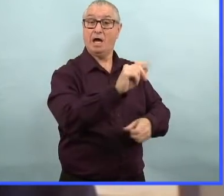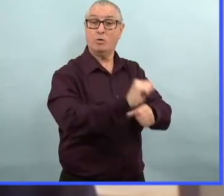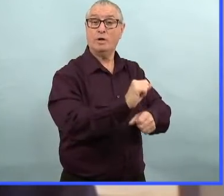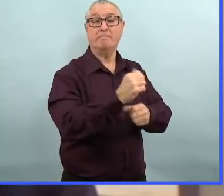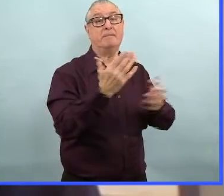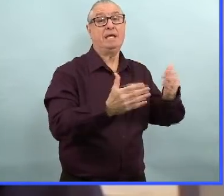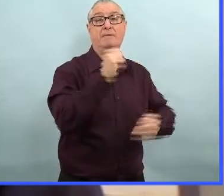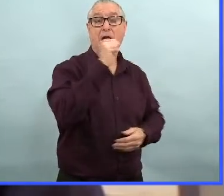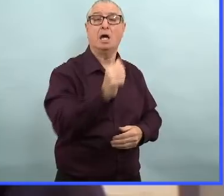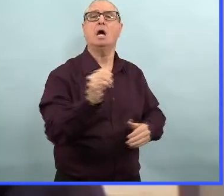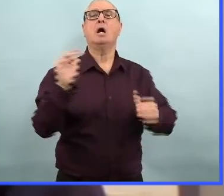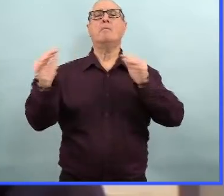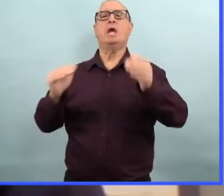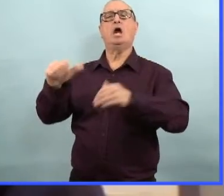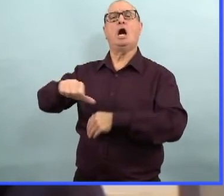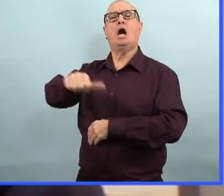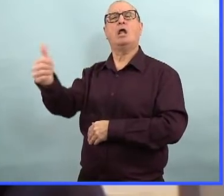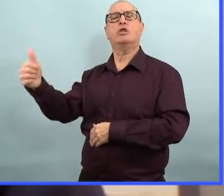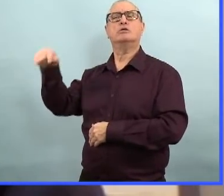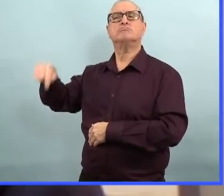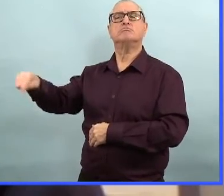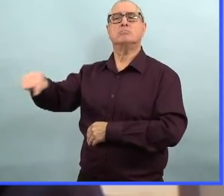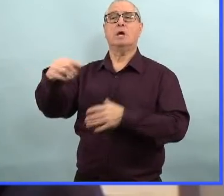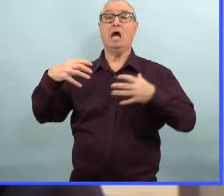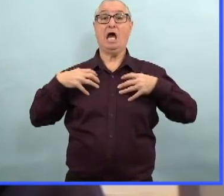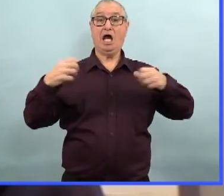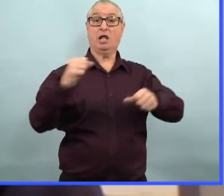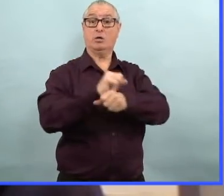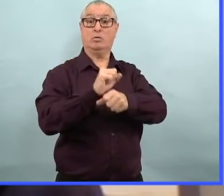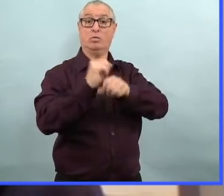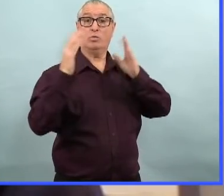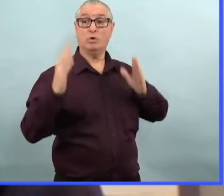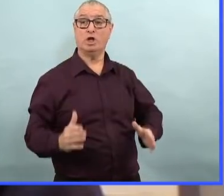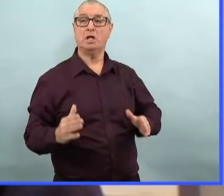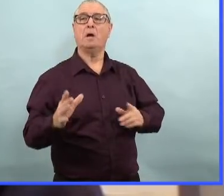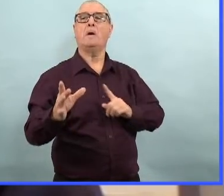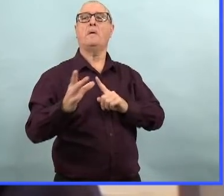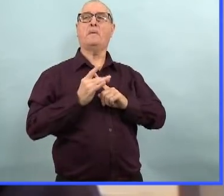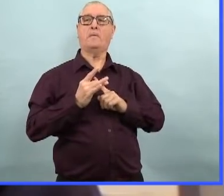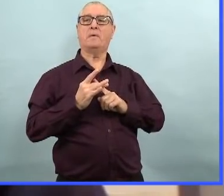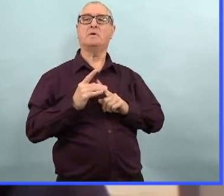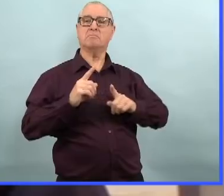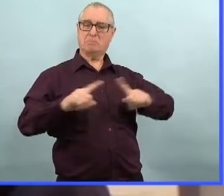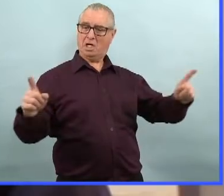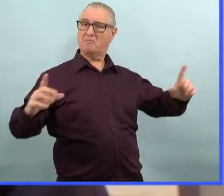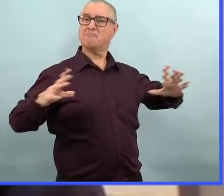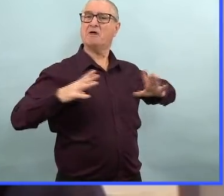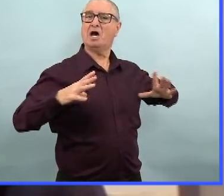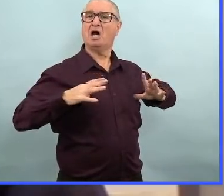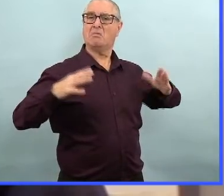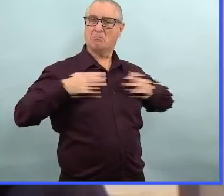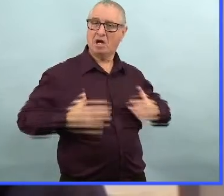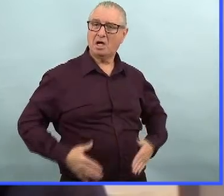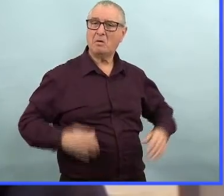positive workers who are recovering uh may be able to turn and then your question is how could how